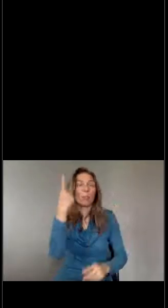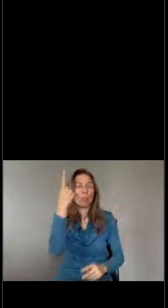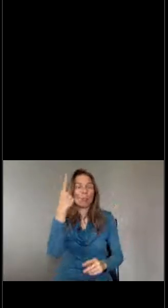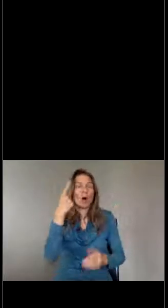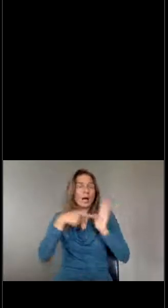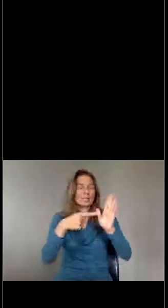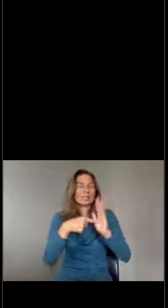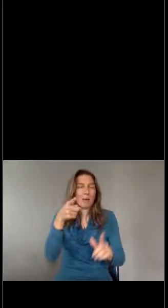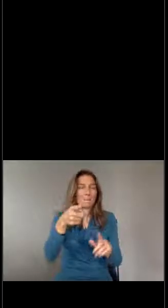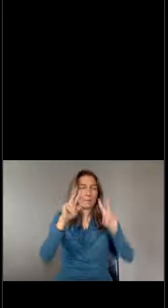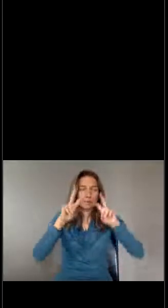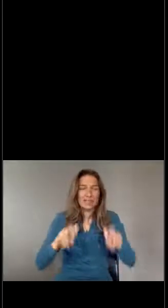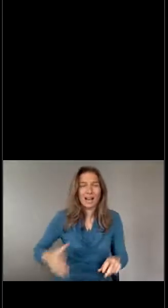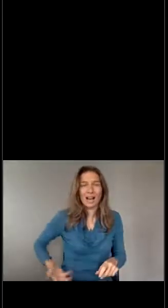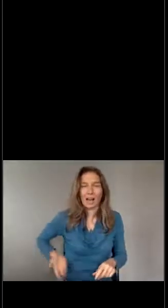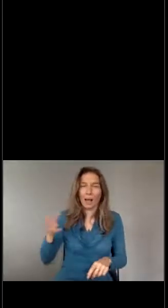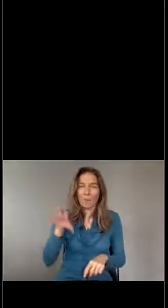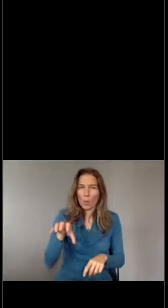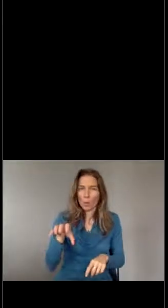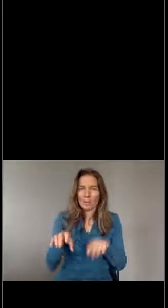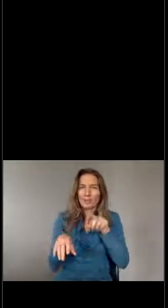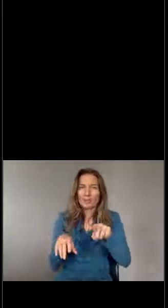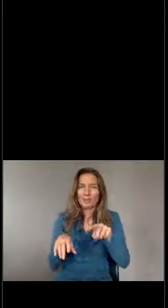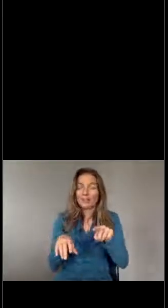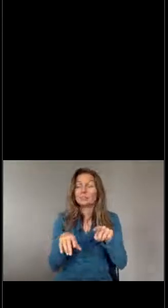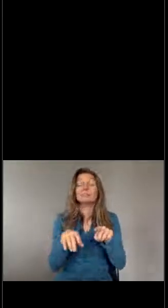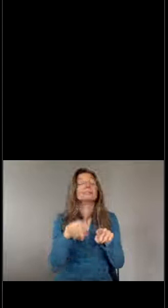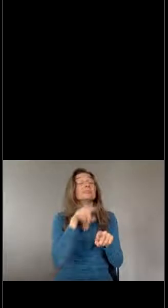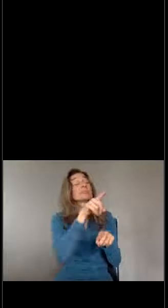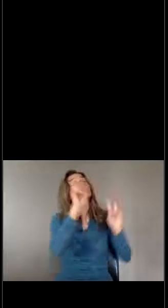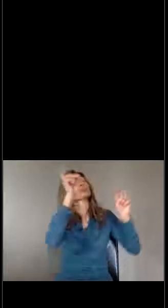Using the standard poverty line, about 18% of households